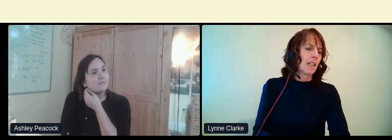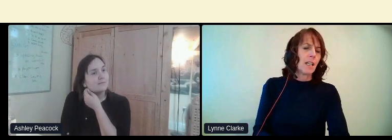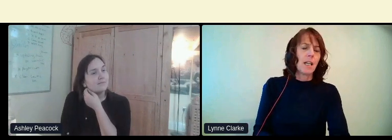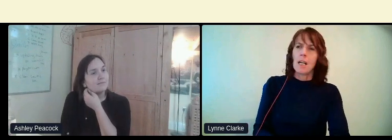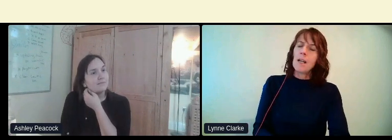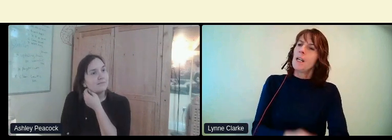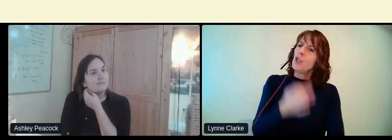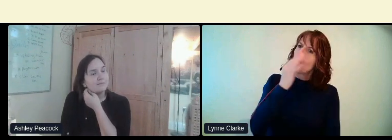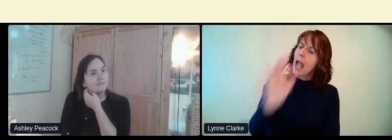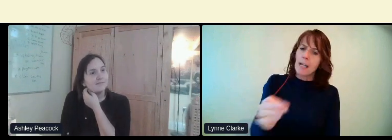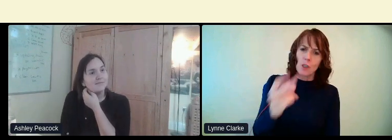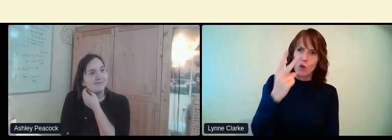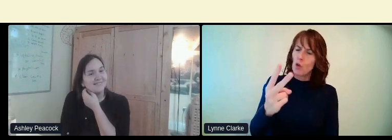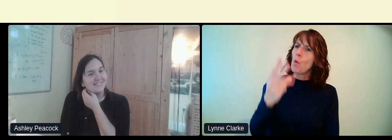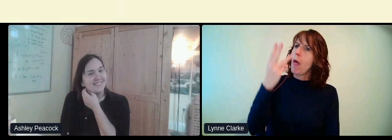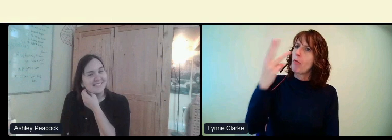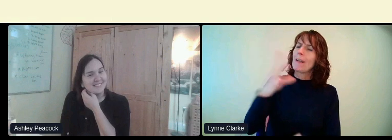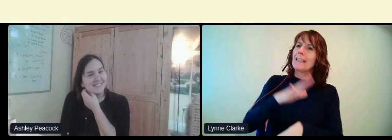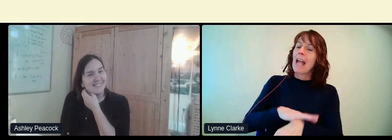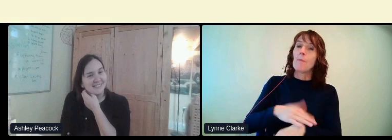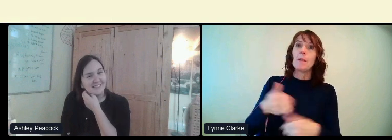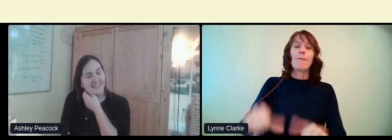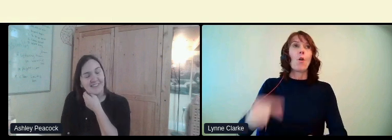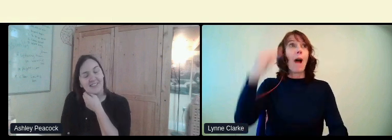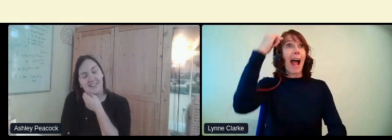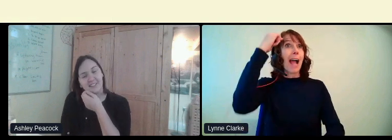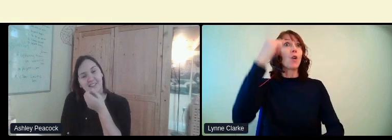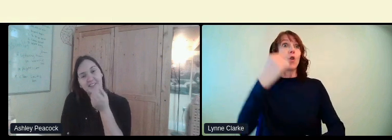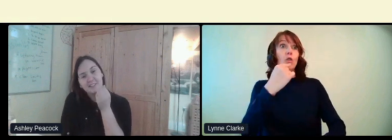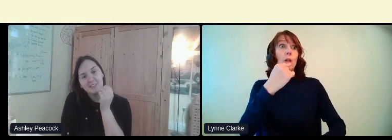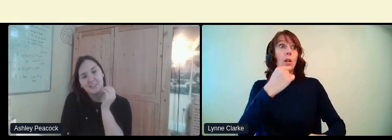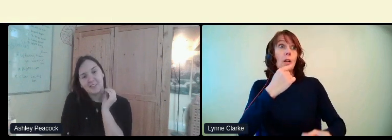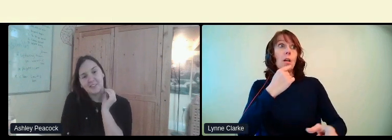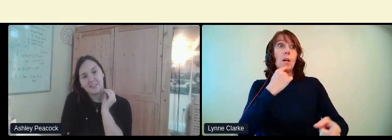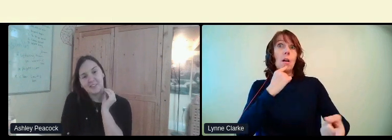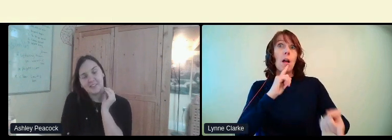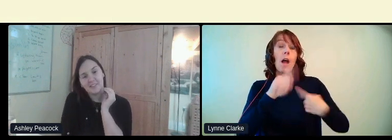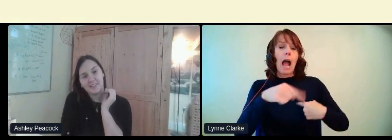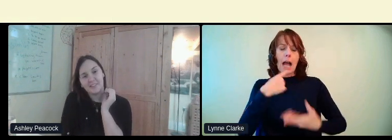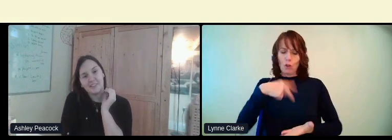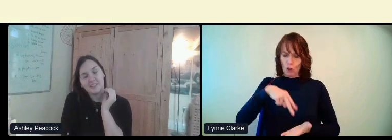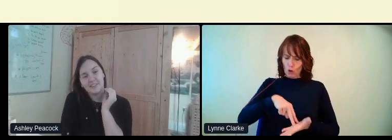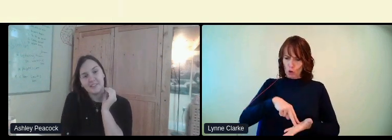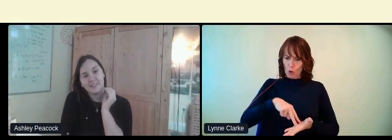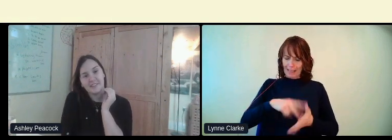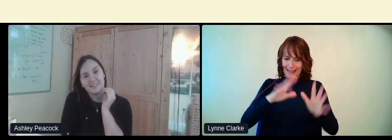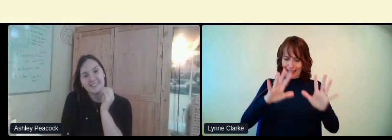times before I ended up managing to answer it. I was just standing there thinking stop! Stop